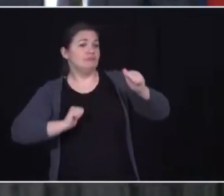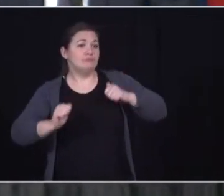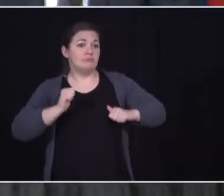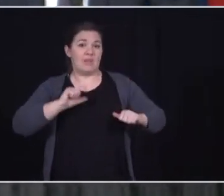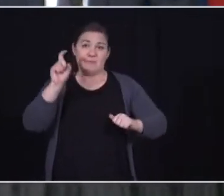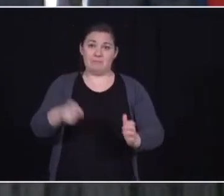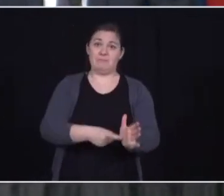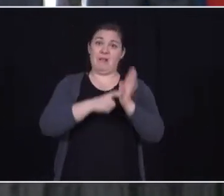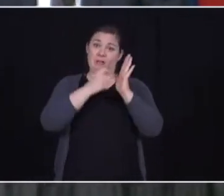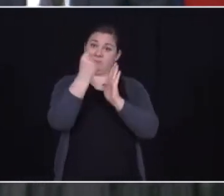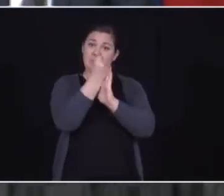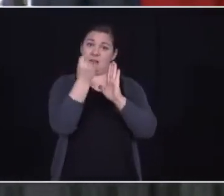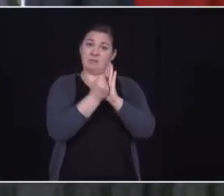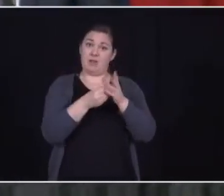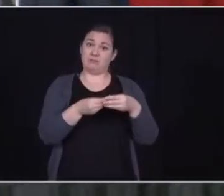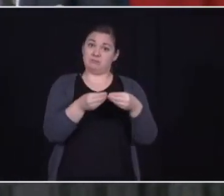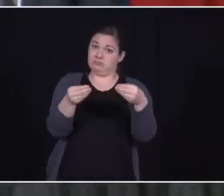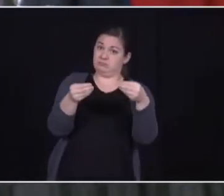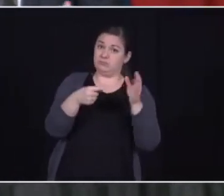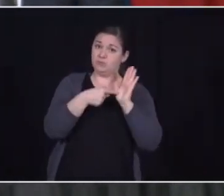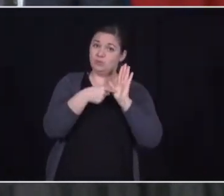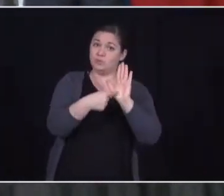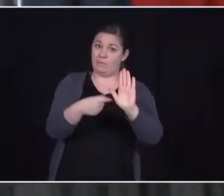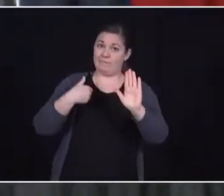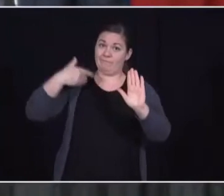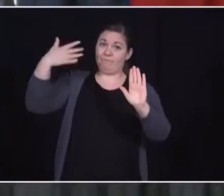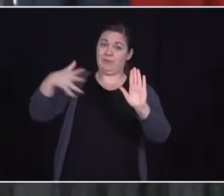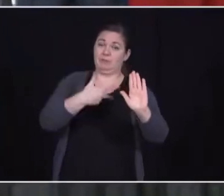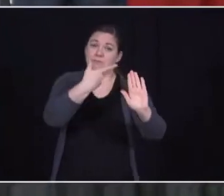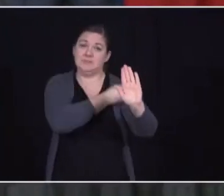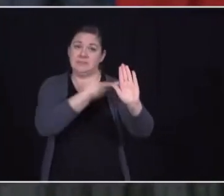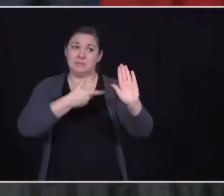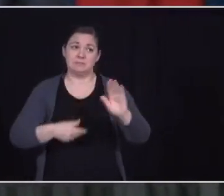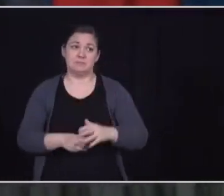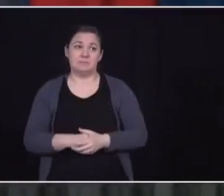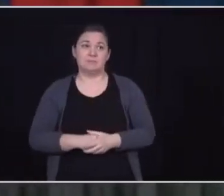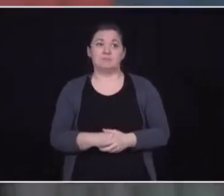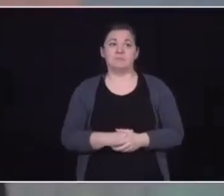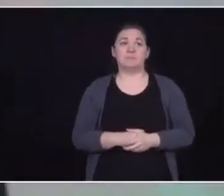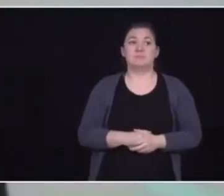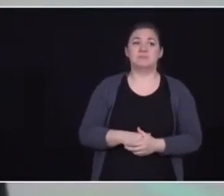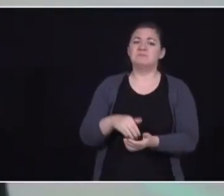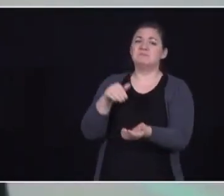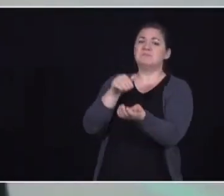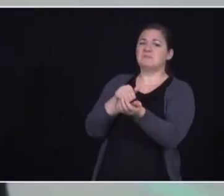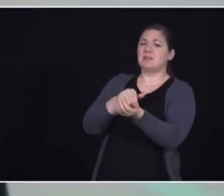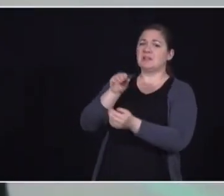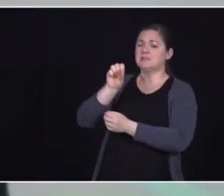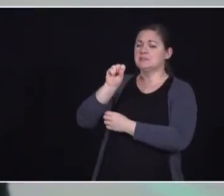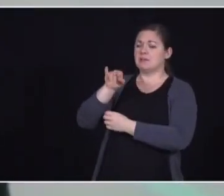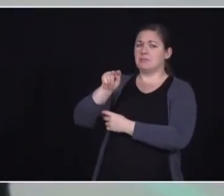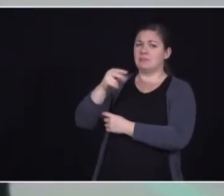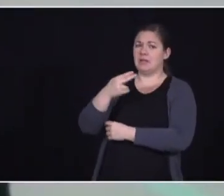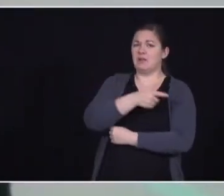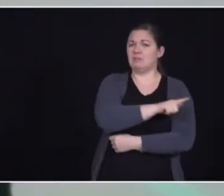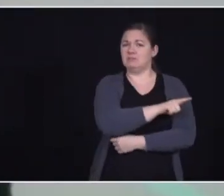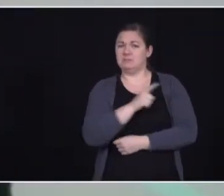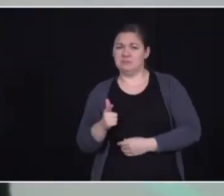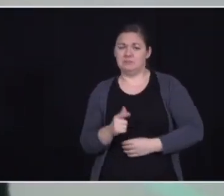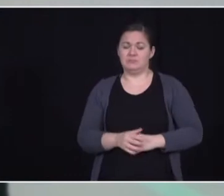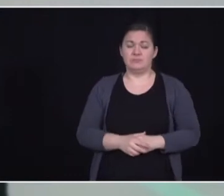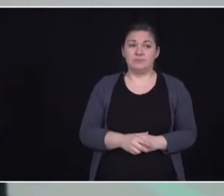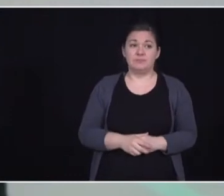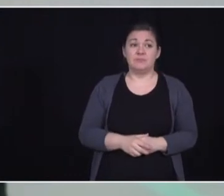group with any evidence that there any